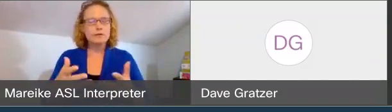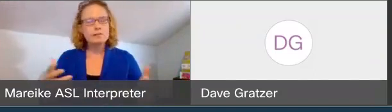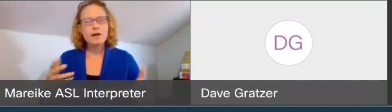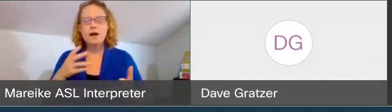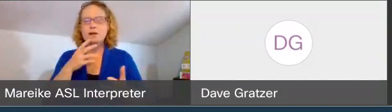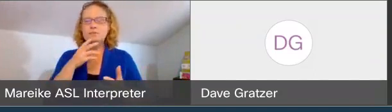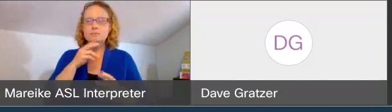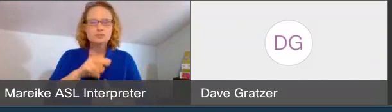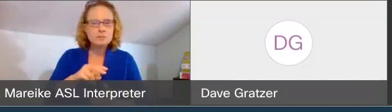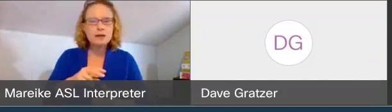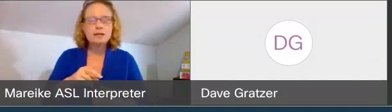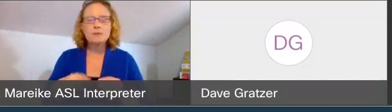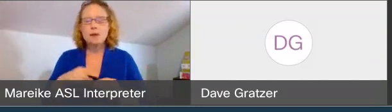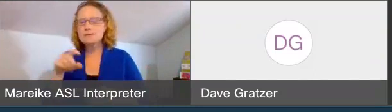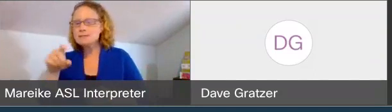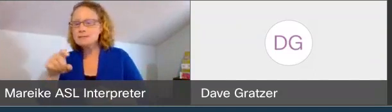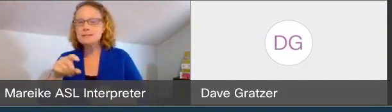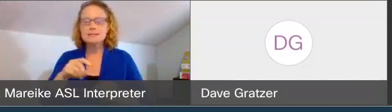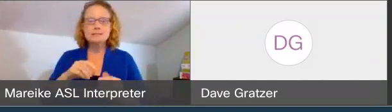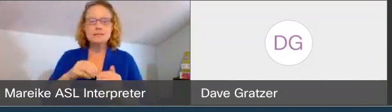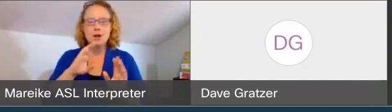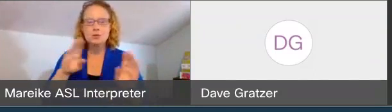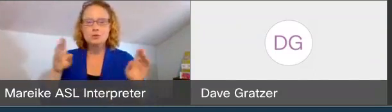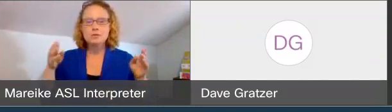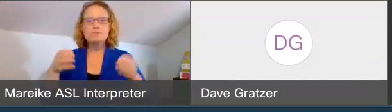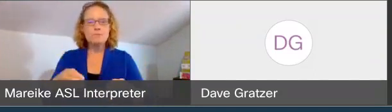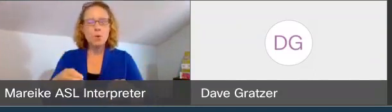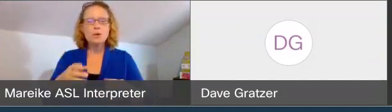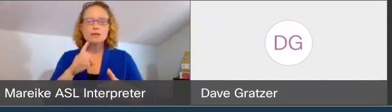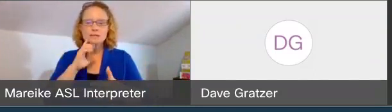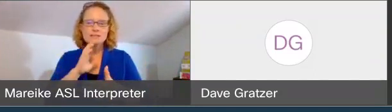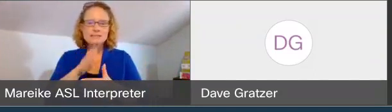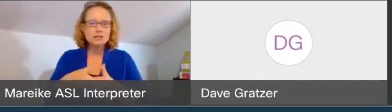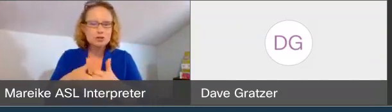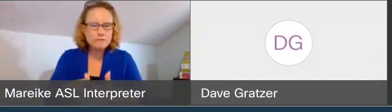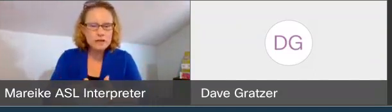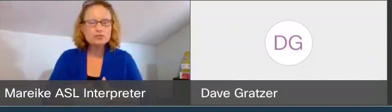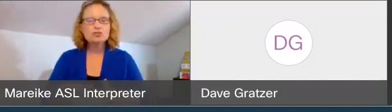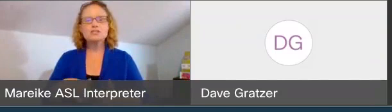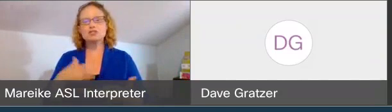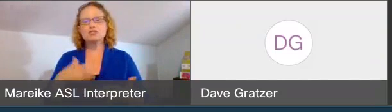about needs and how to focus interventions focused services, particularly when using a FACT